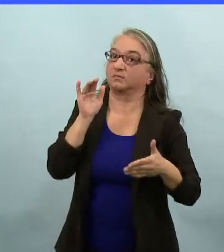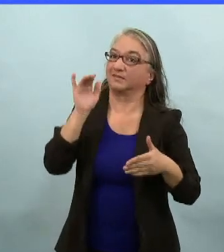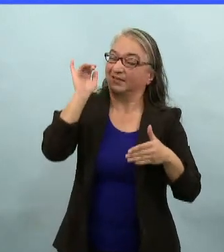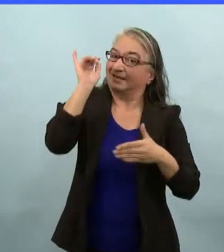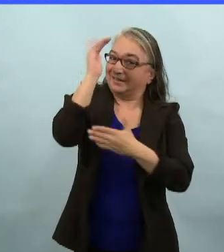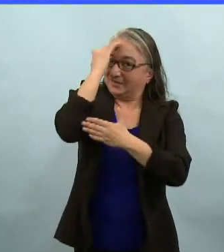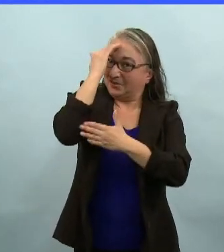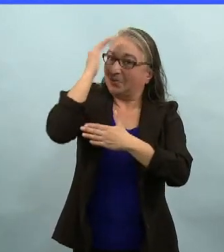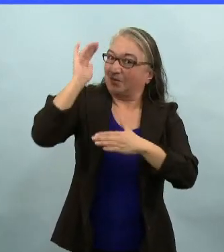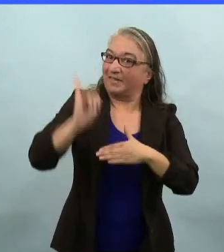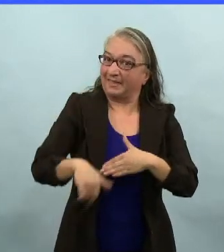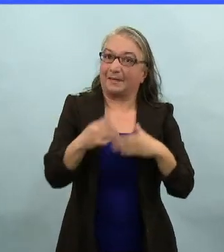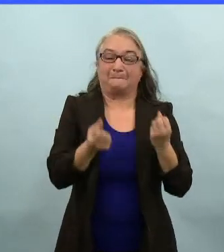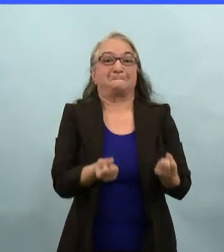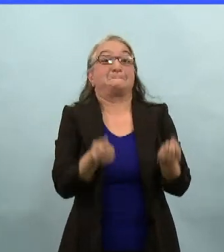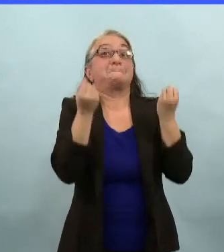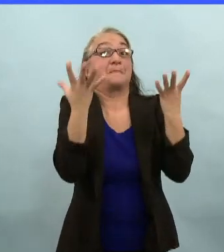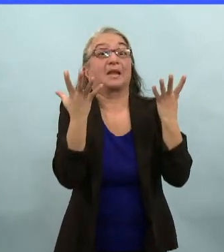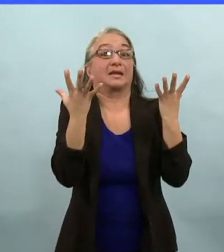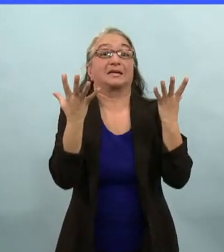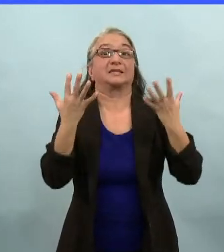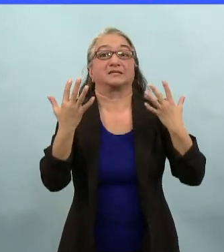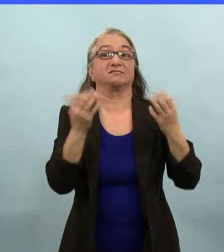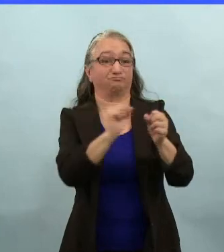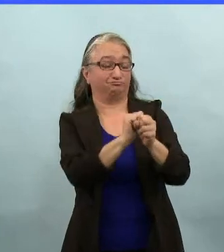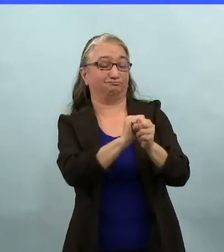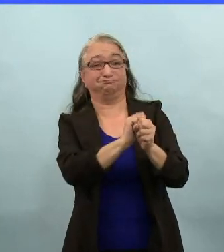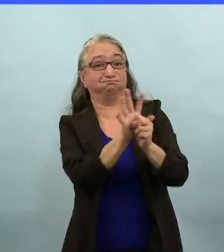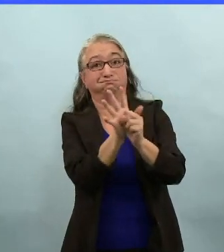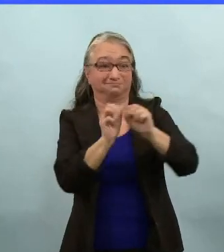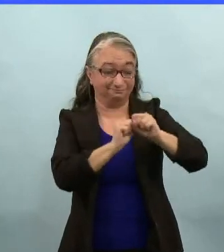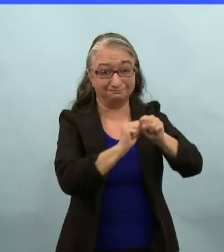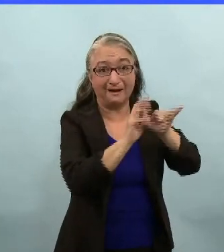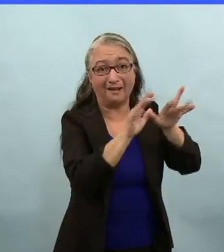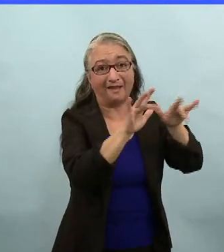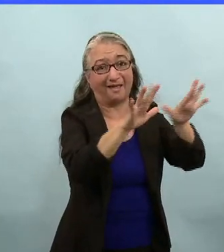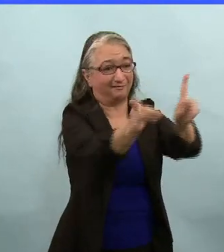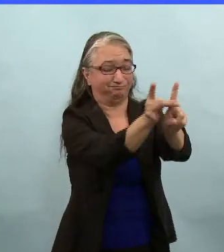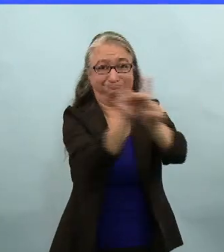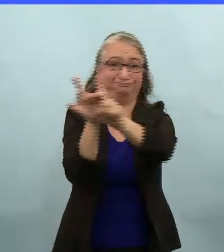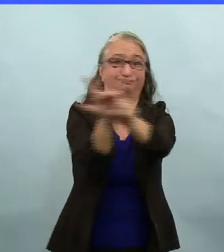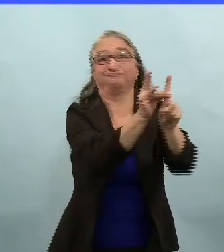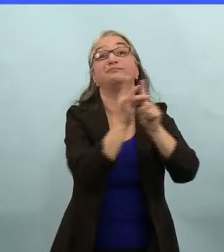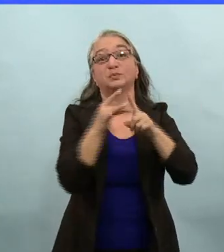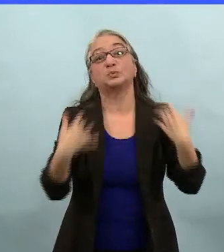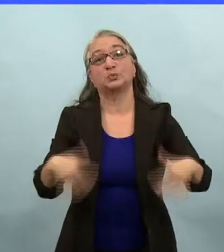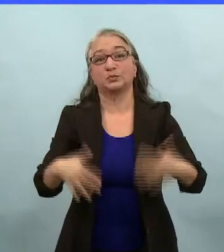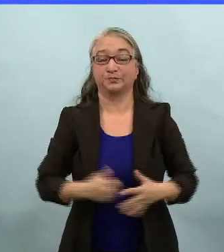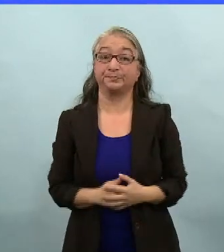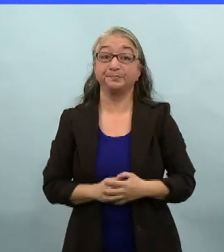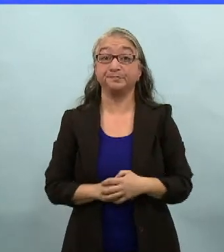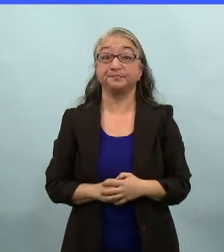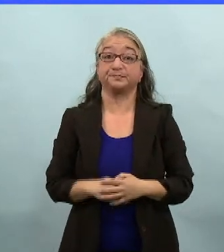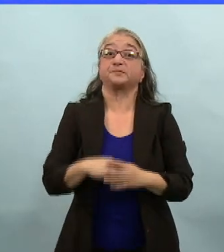under counted with the omicron variant the health system continues to meet multiple times every day